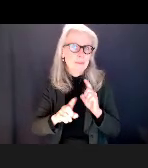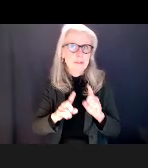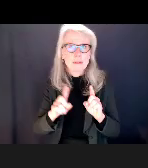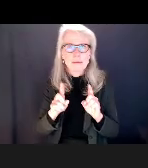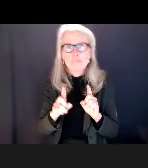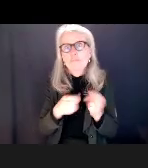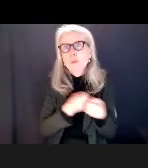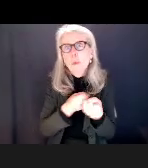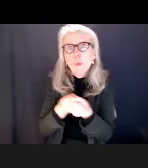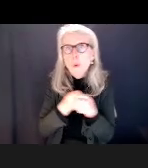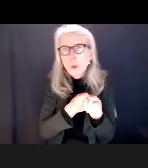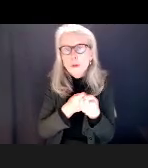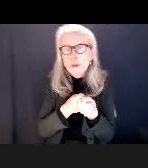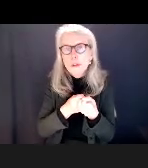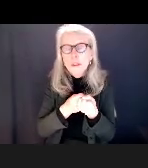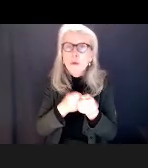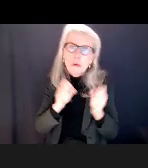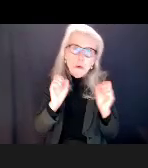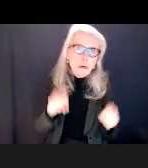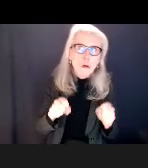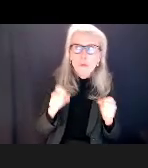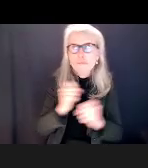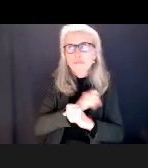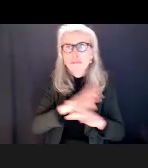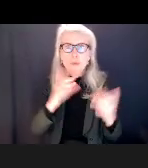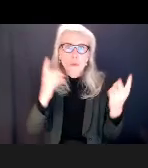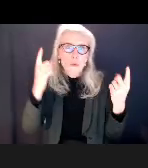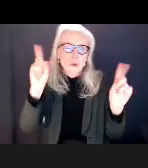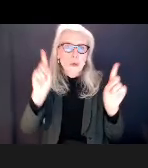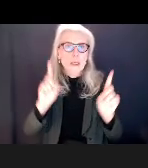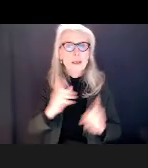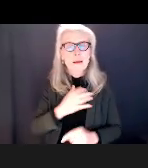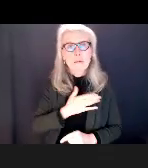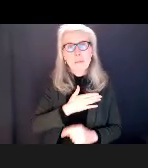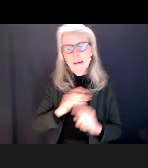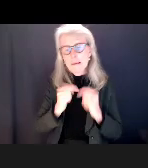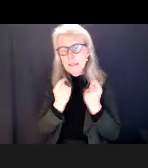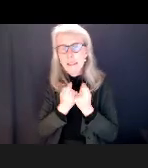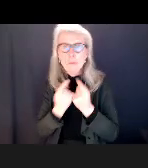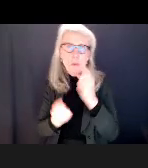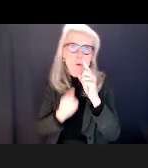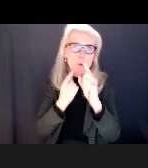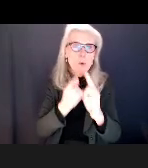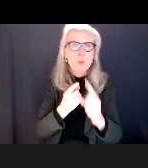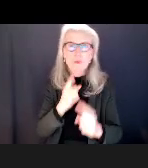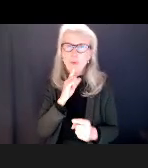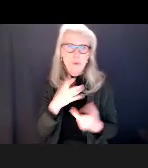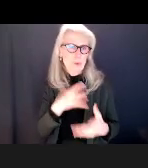worked, is absolutely the goal my team endorses and advocates for. We don't like institutions.